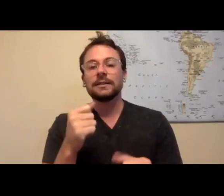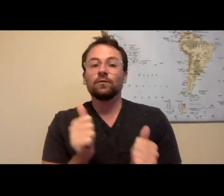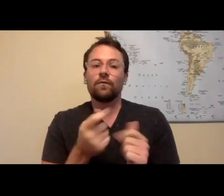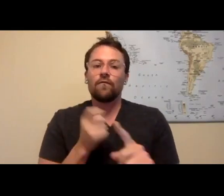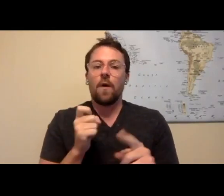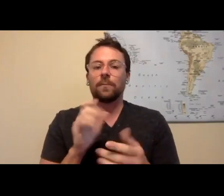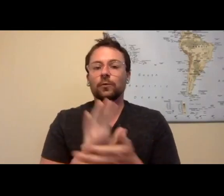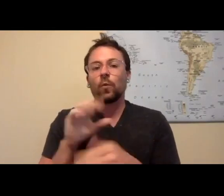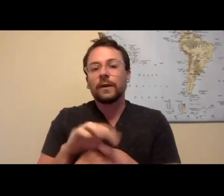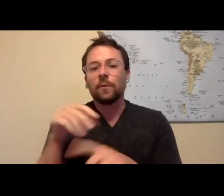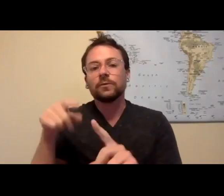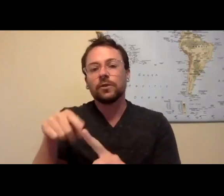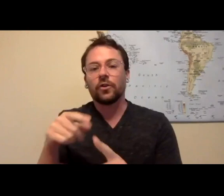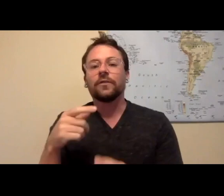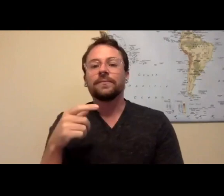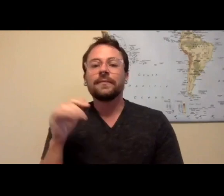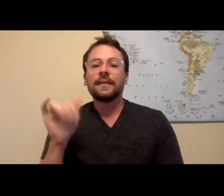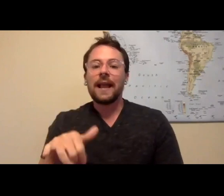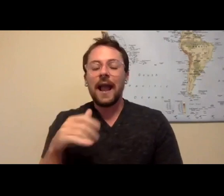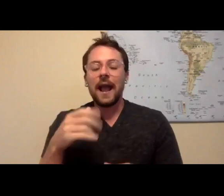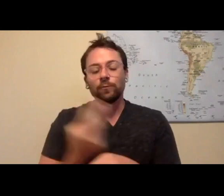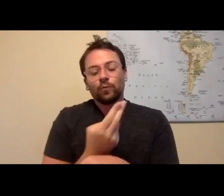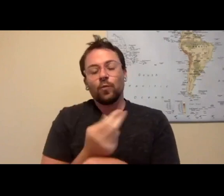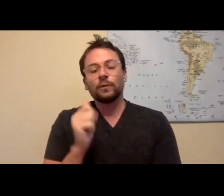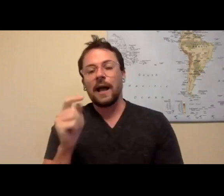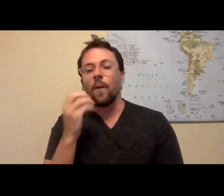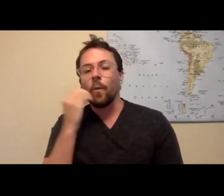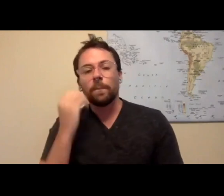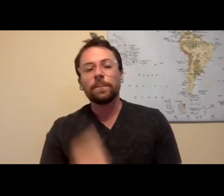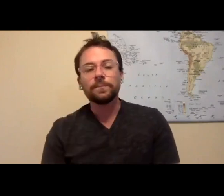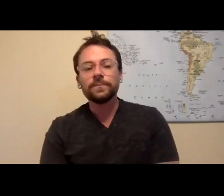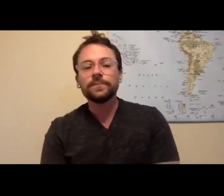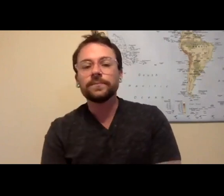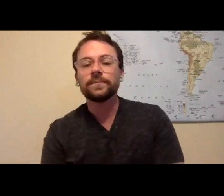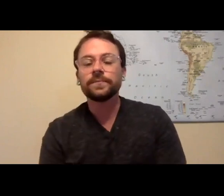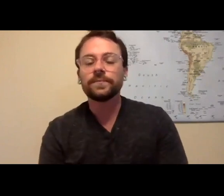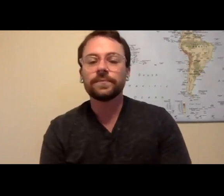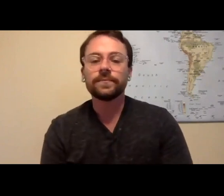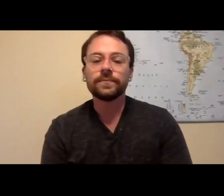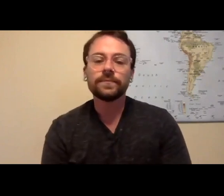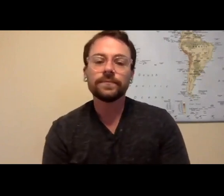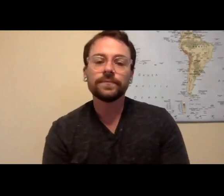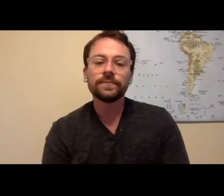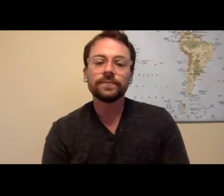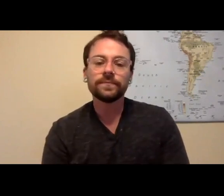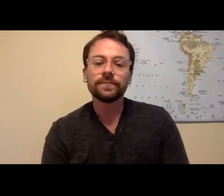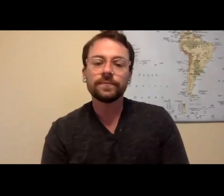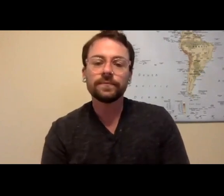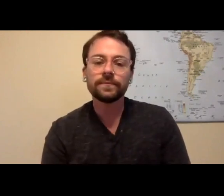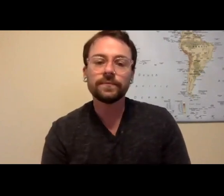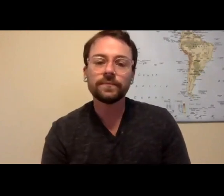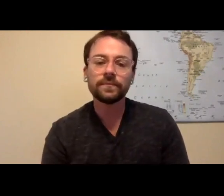And if that isn't true at that child's home, then they will probably need to have additional